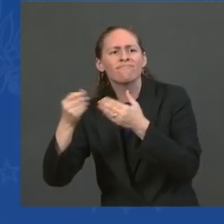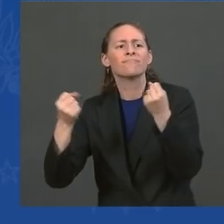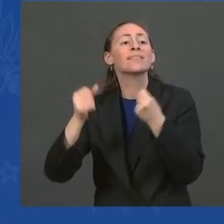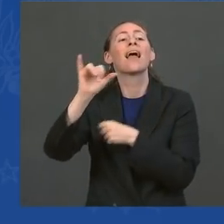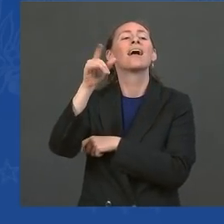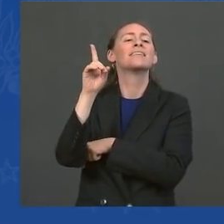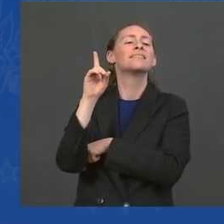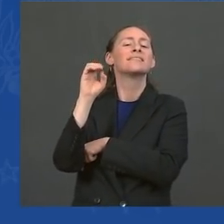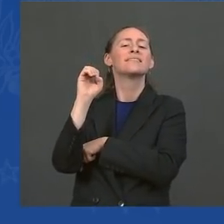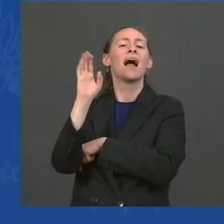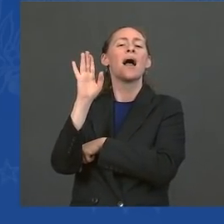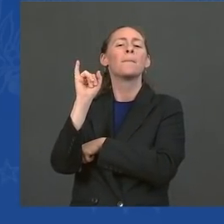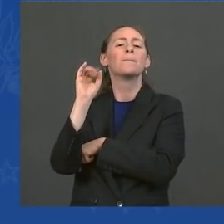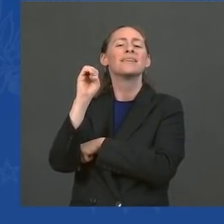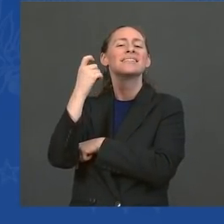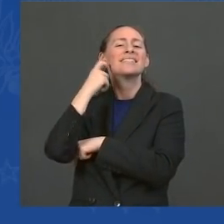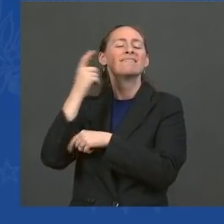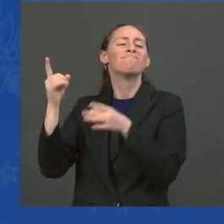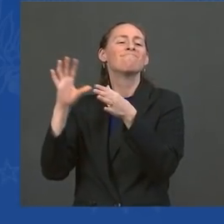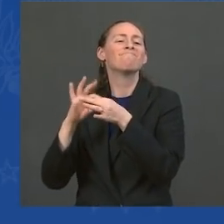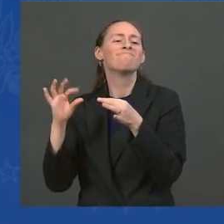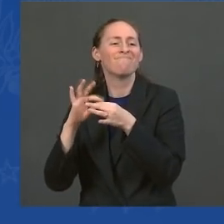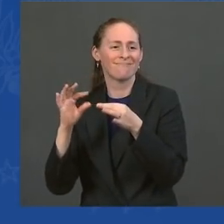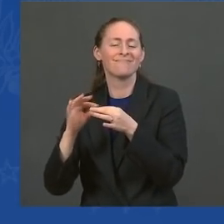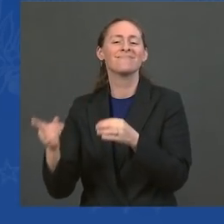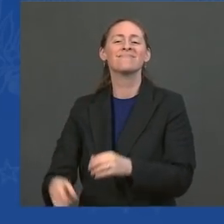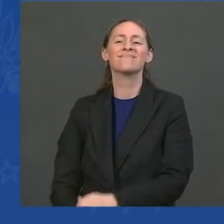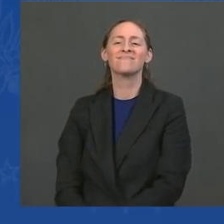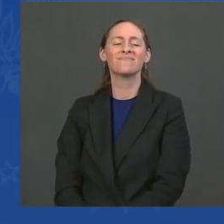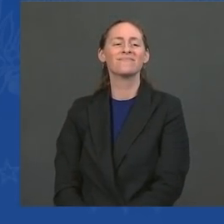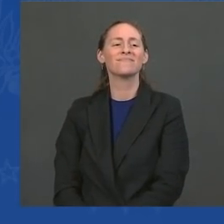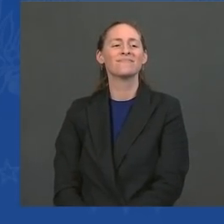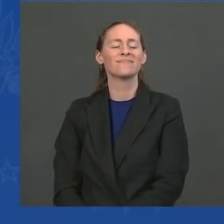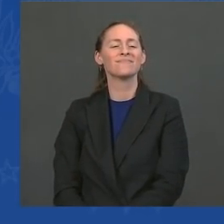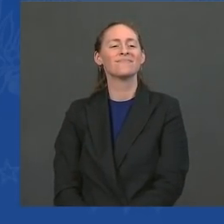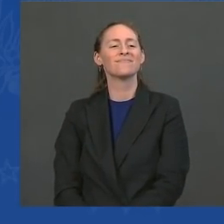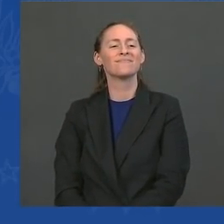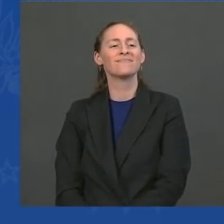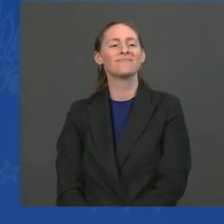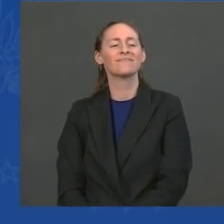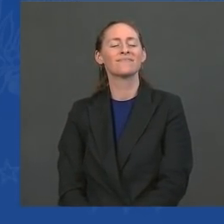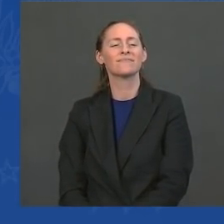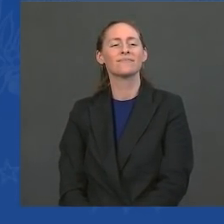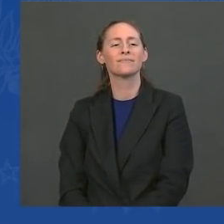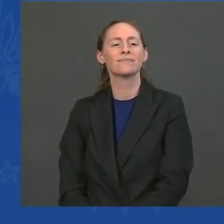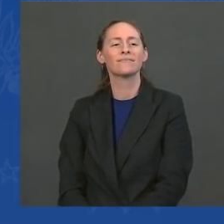in the Senate and the House. And loans and tax credits to boost clean-vehicle manufacturing.